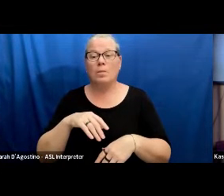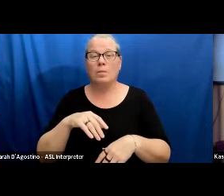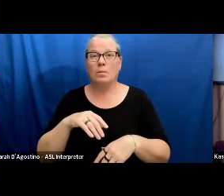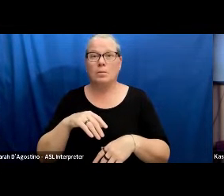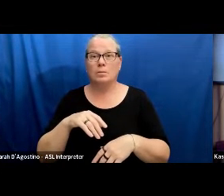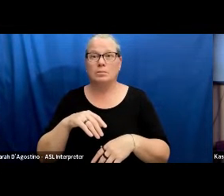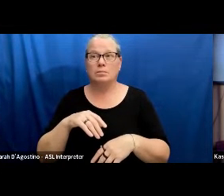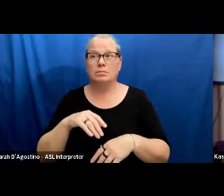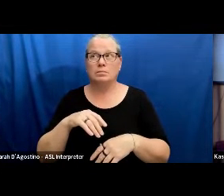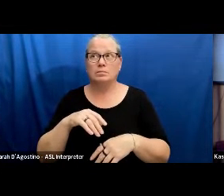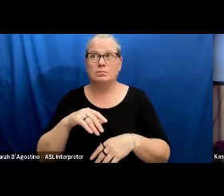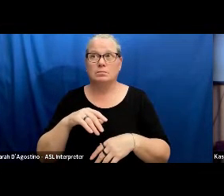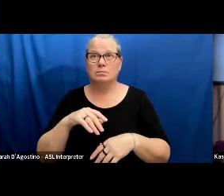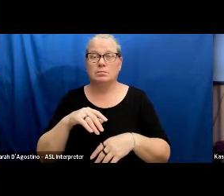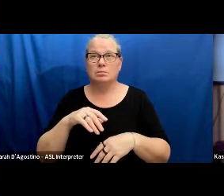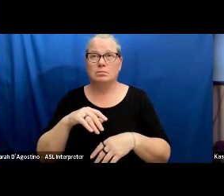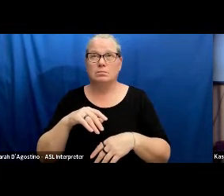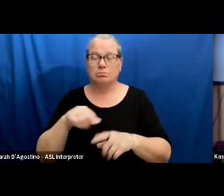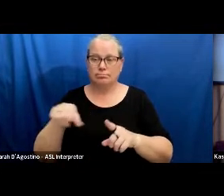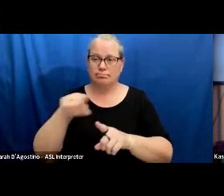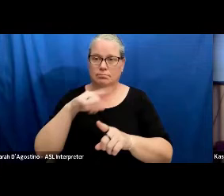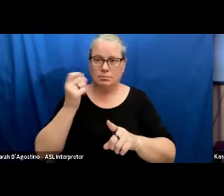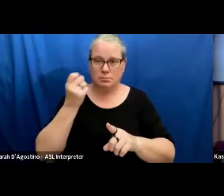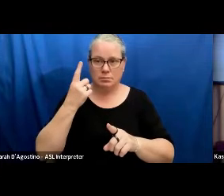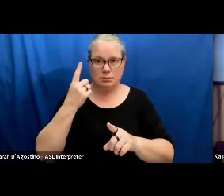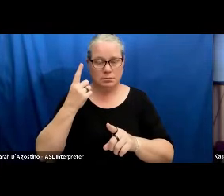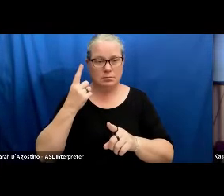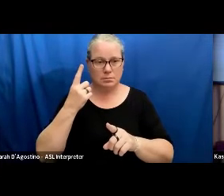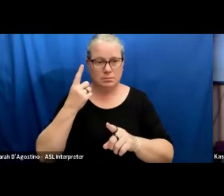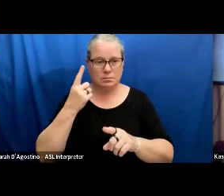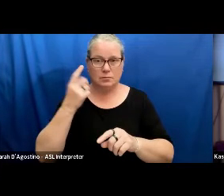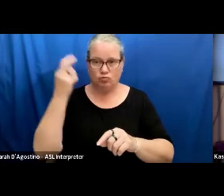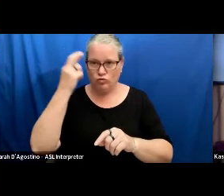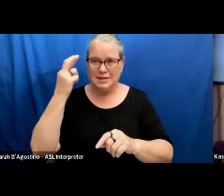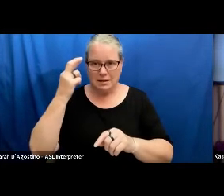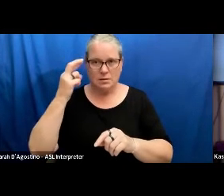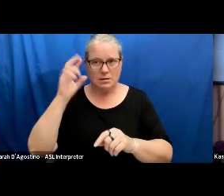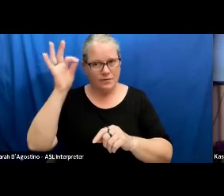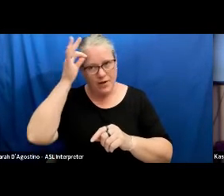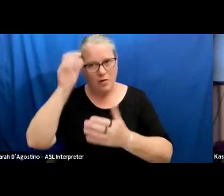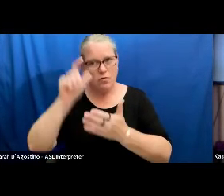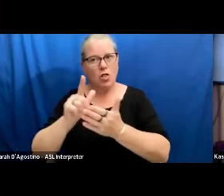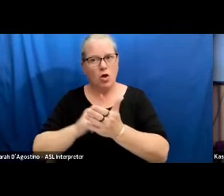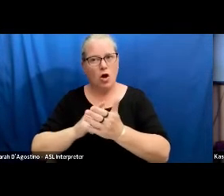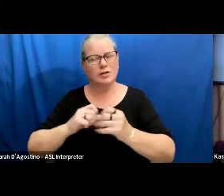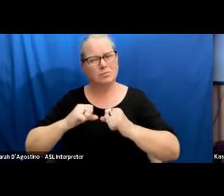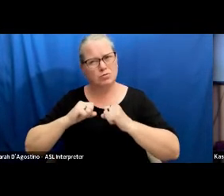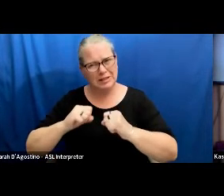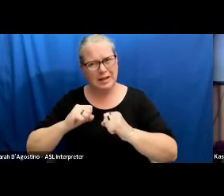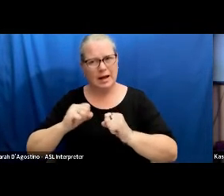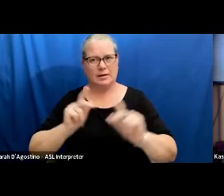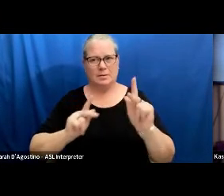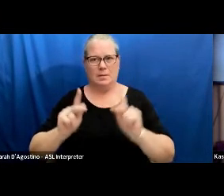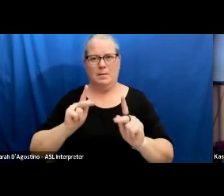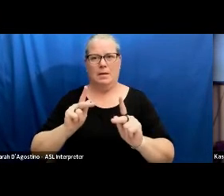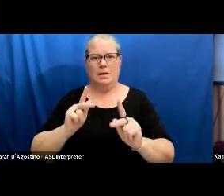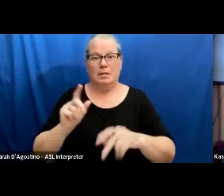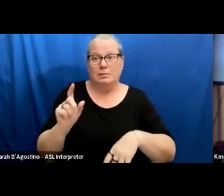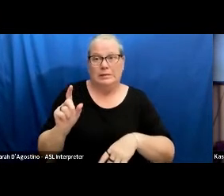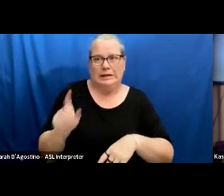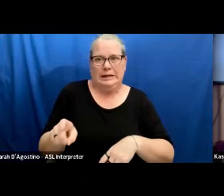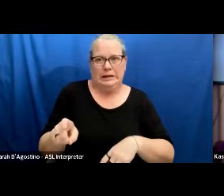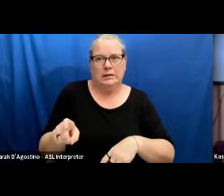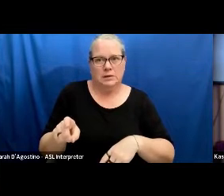why these federal laws protecting voters with disabilities are so necessary and so important